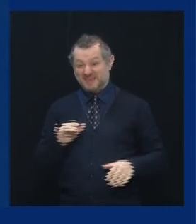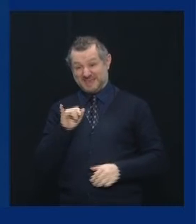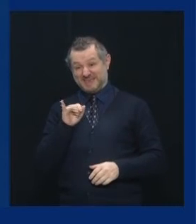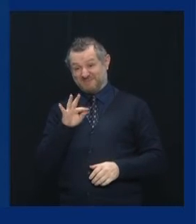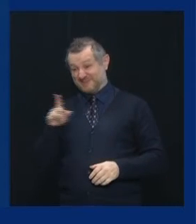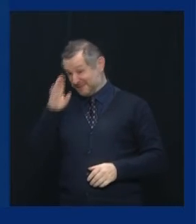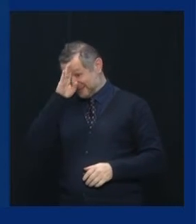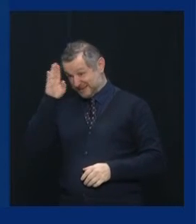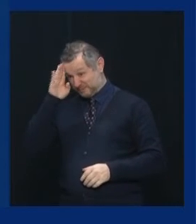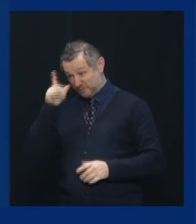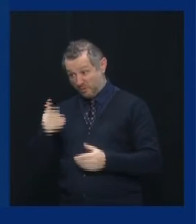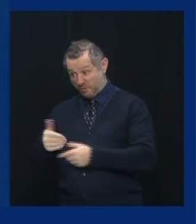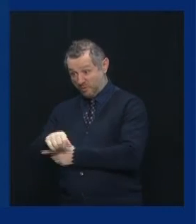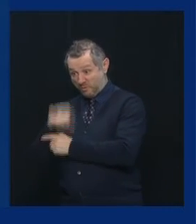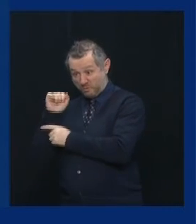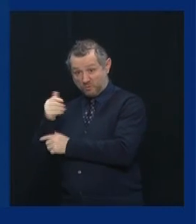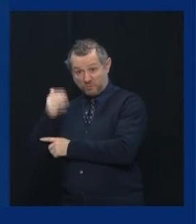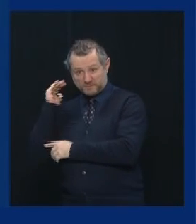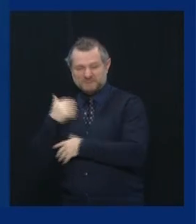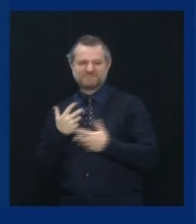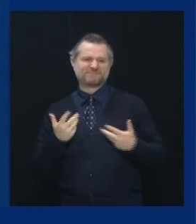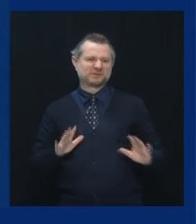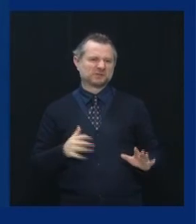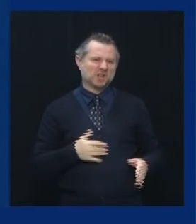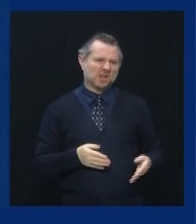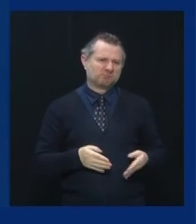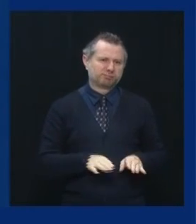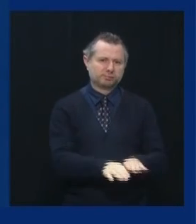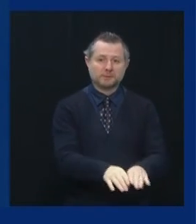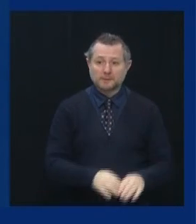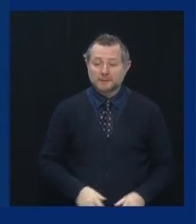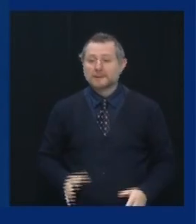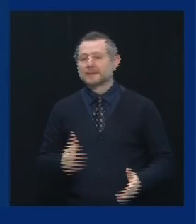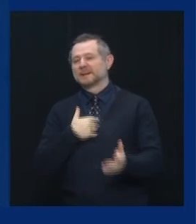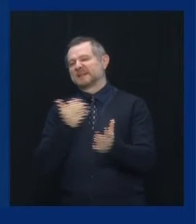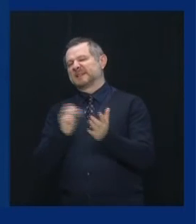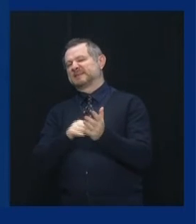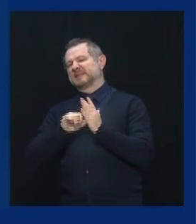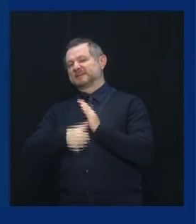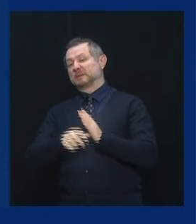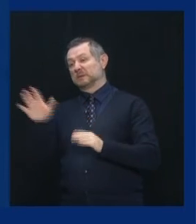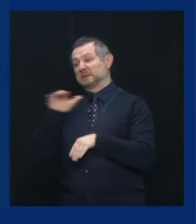SO IT IS GAME OVER WHEN THE HOSPITALS ARE GOING TO BE